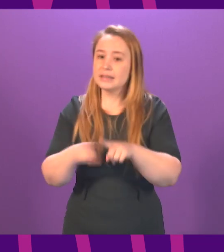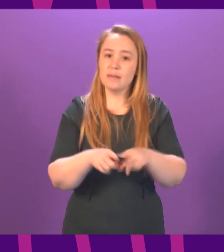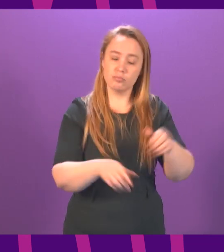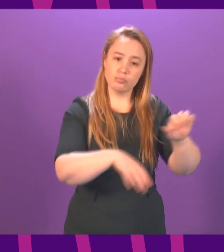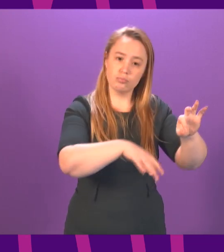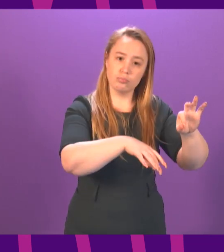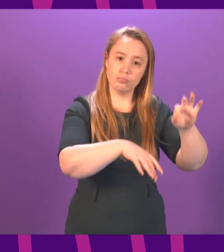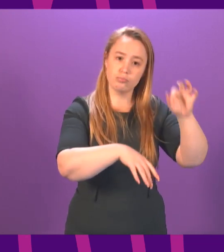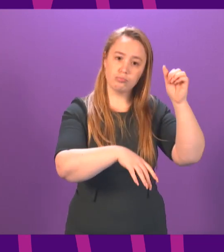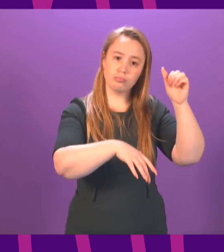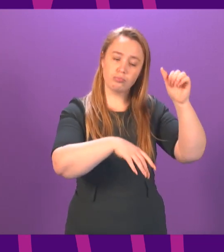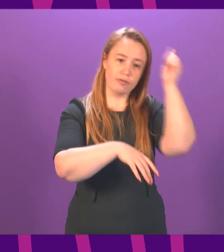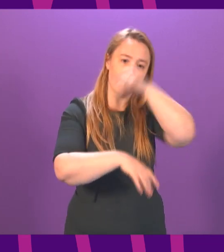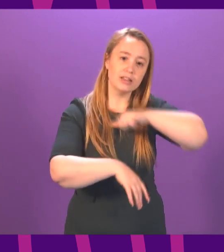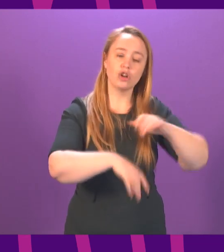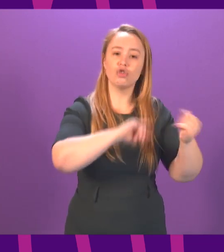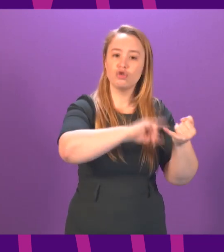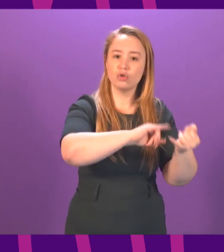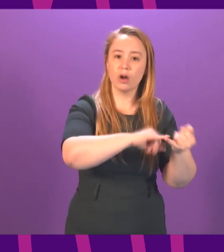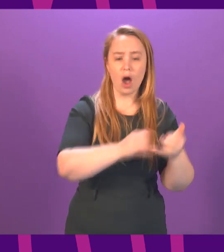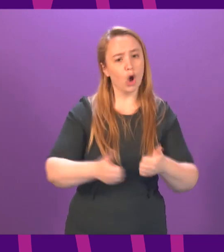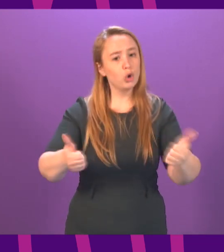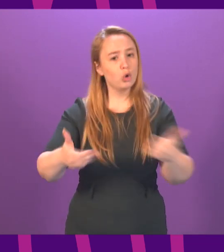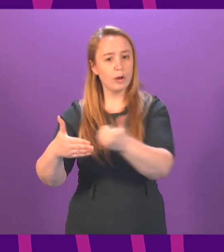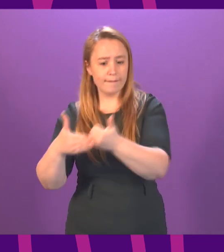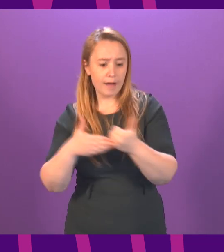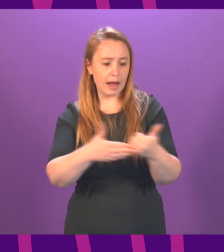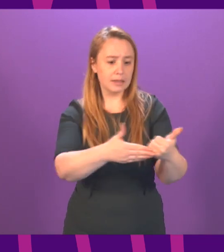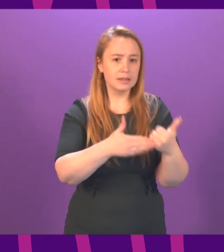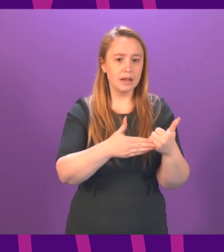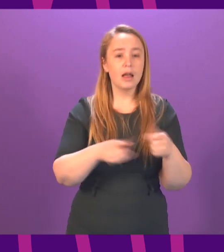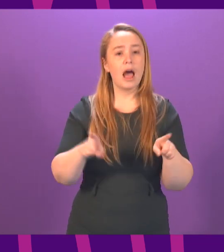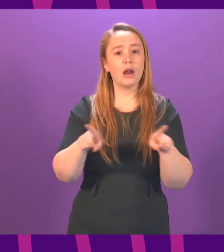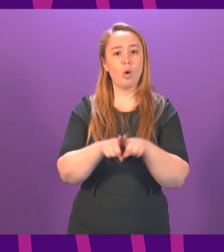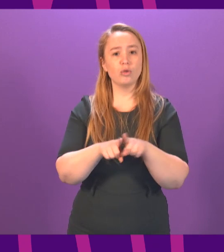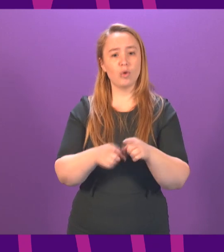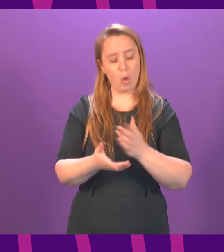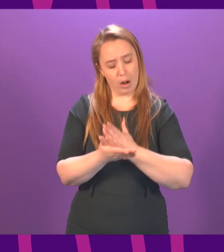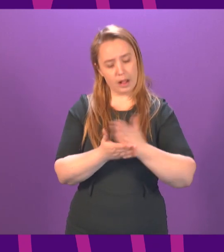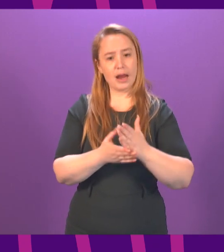give good advice but do not mischaracterise the position that is actually the reality.